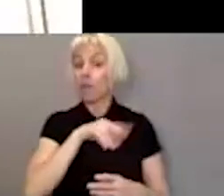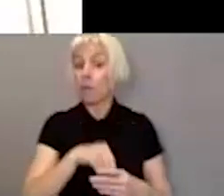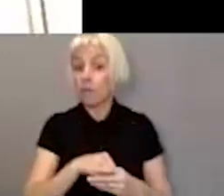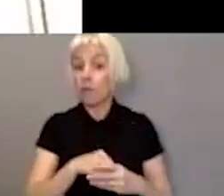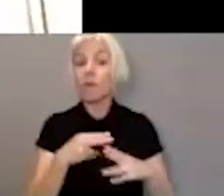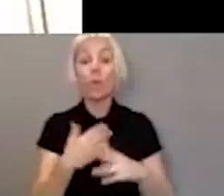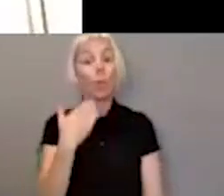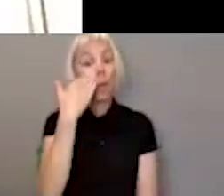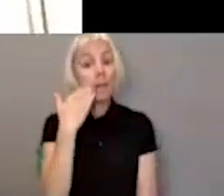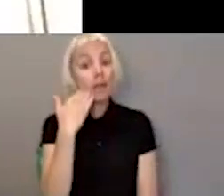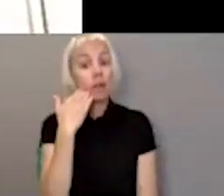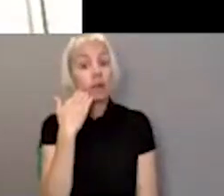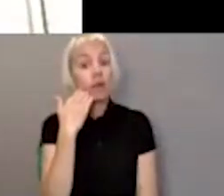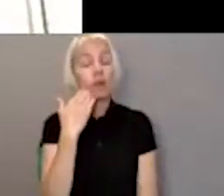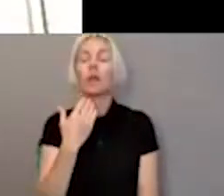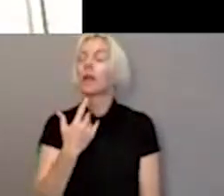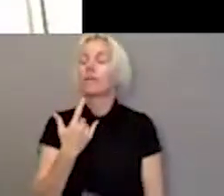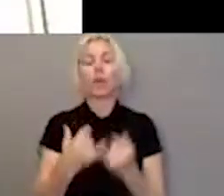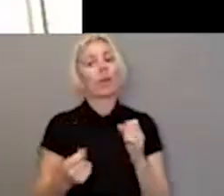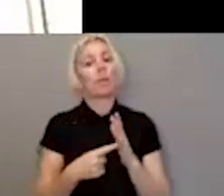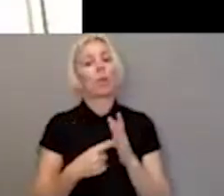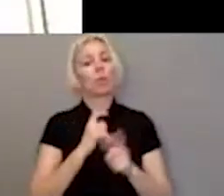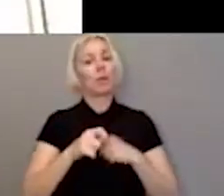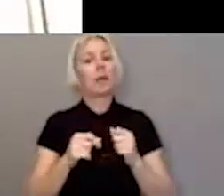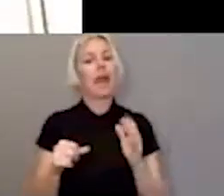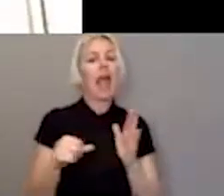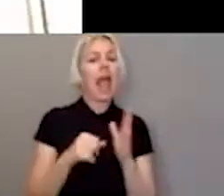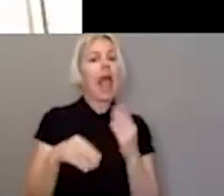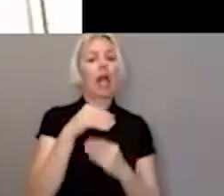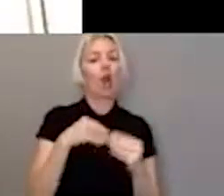possibly can be. That's one of the things that I stress for any particular young Indigenous